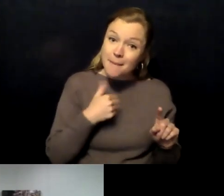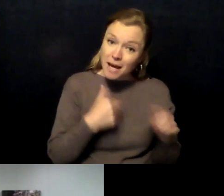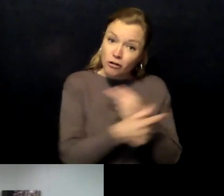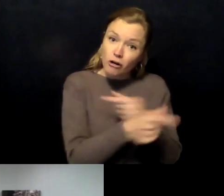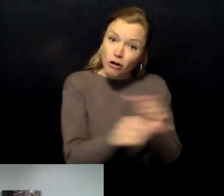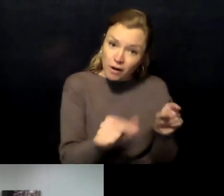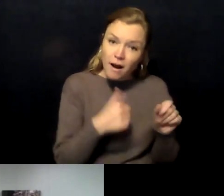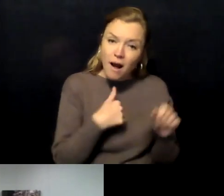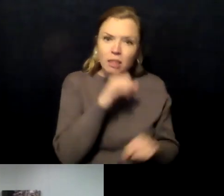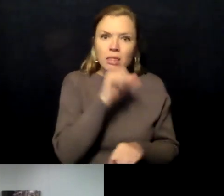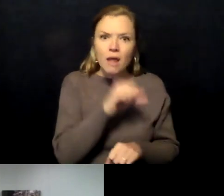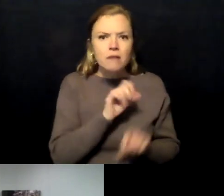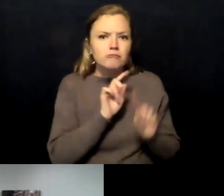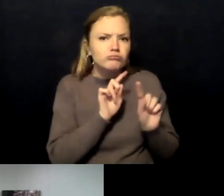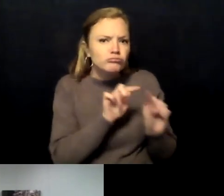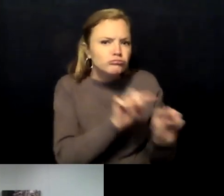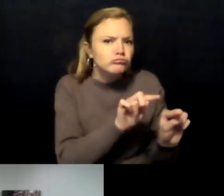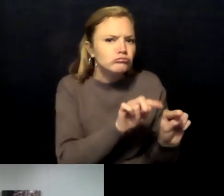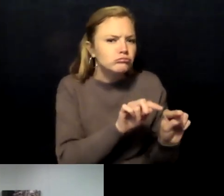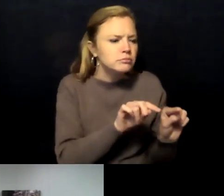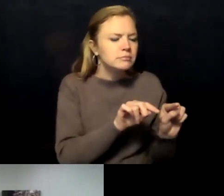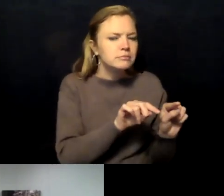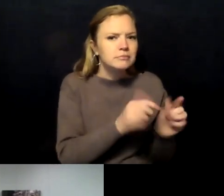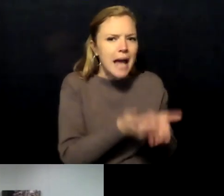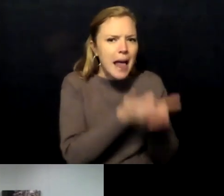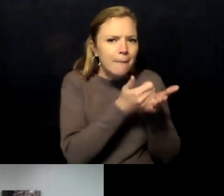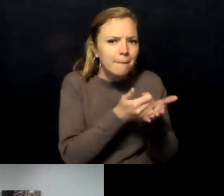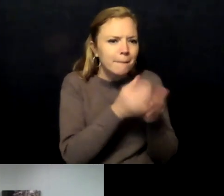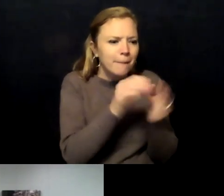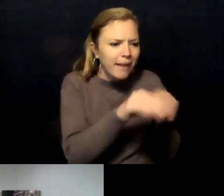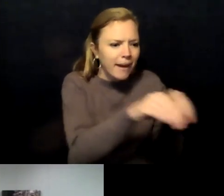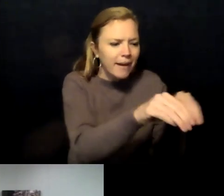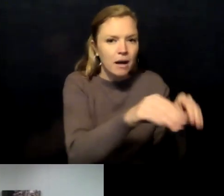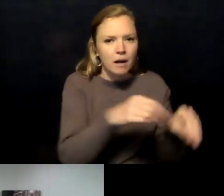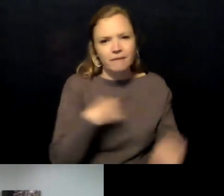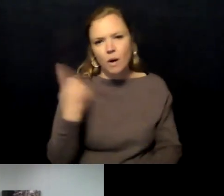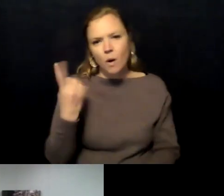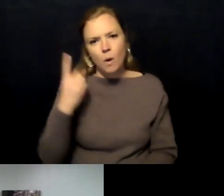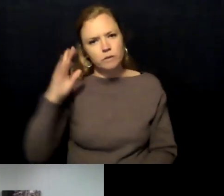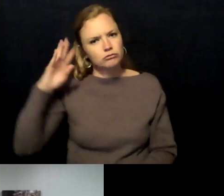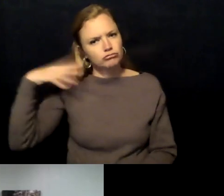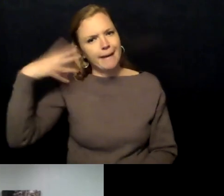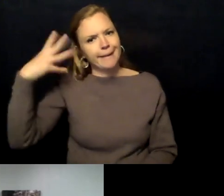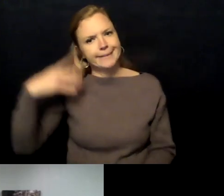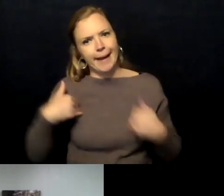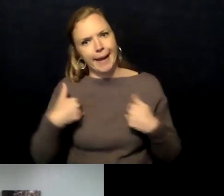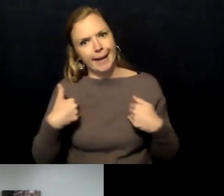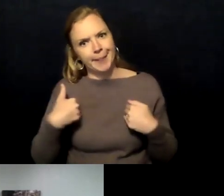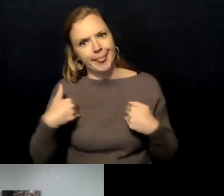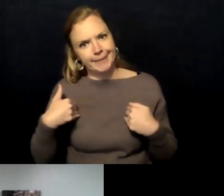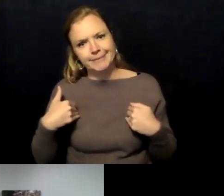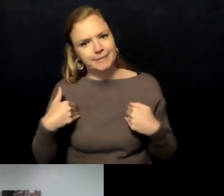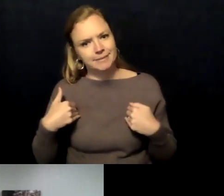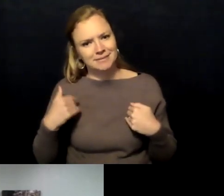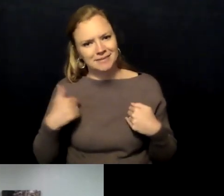And I also, I've always been crazy about animals. So I guess I was probably heading in this